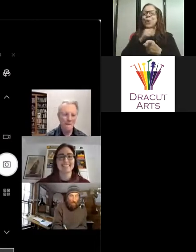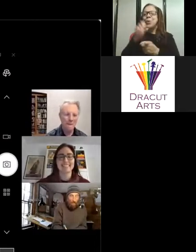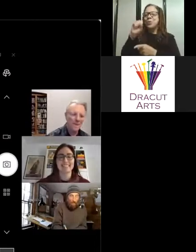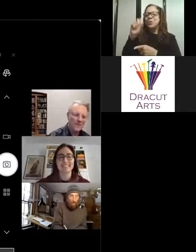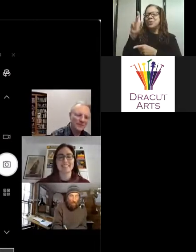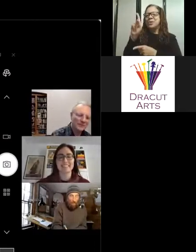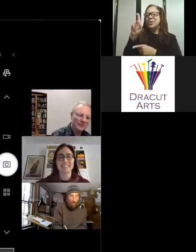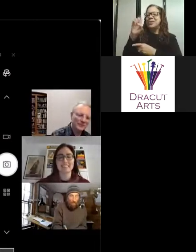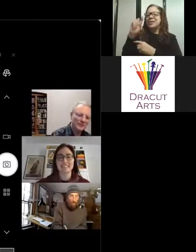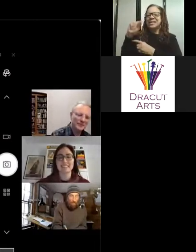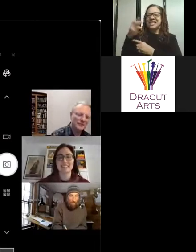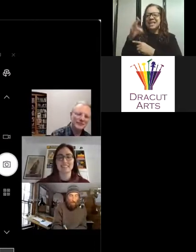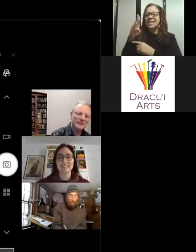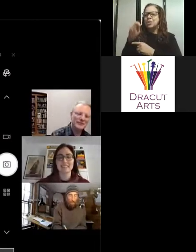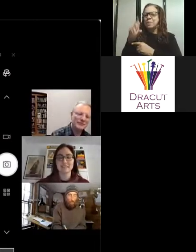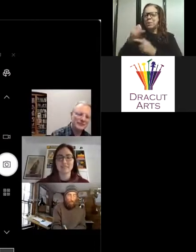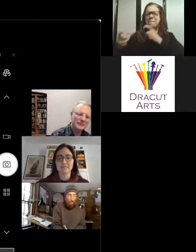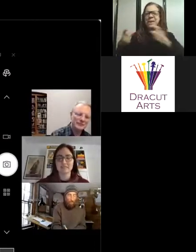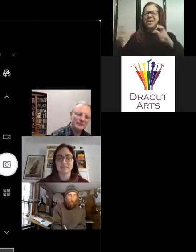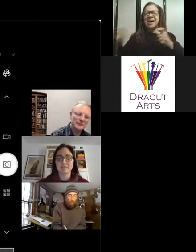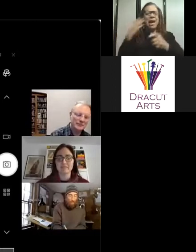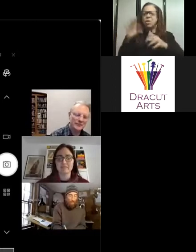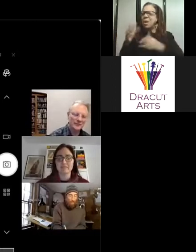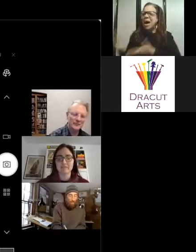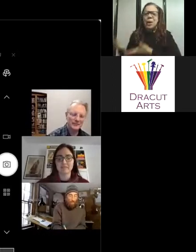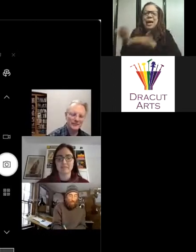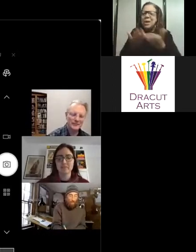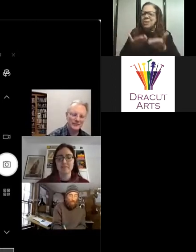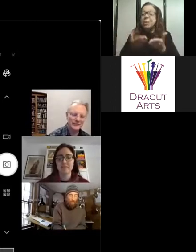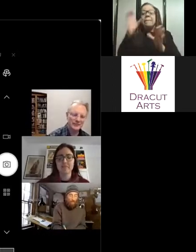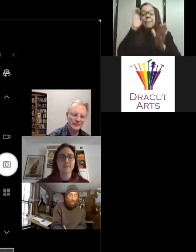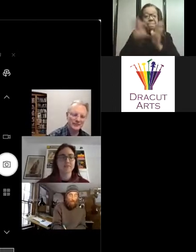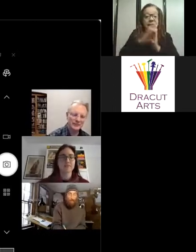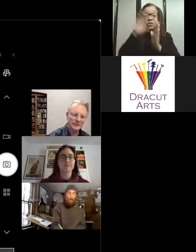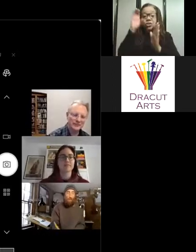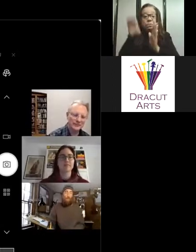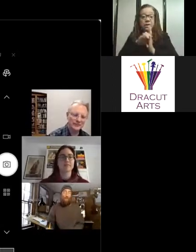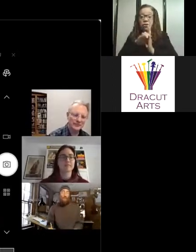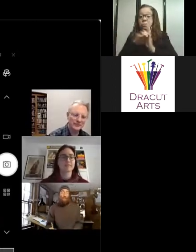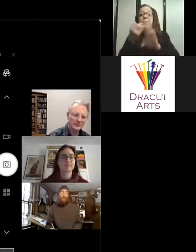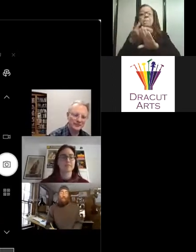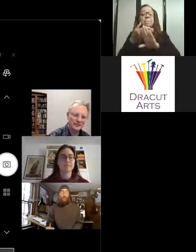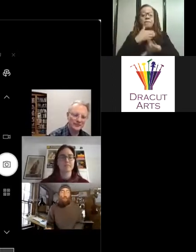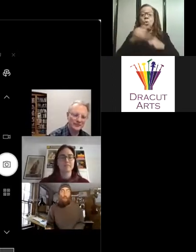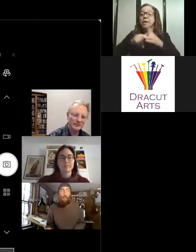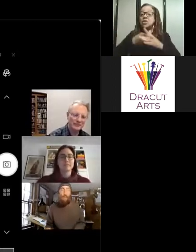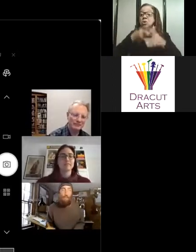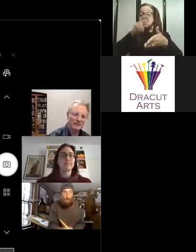but they're great big sketchbooks and I filled them up with pictures. And ever since I-- even before I could read or write, I was drawing pictures,